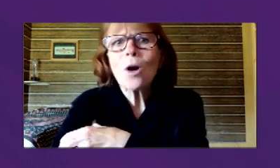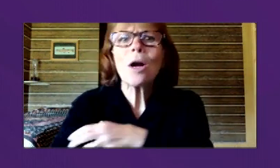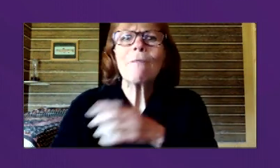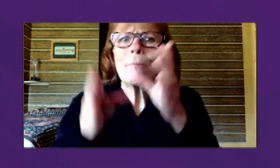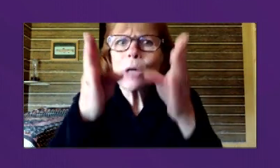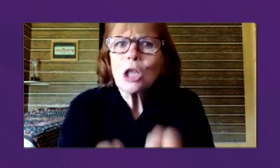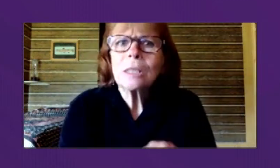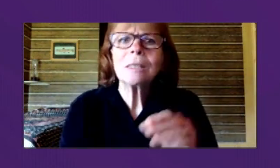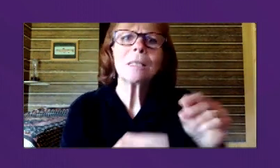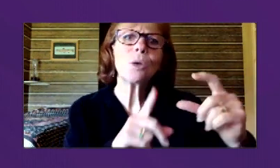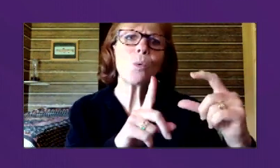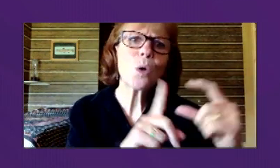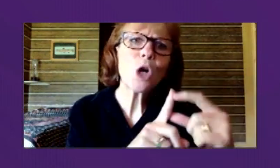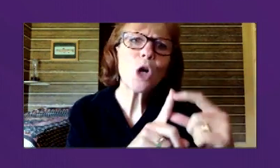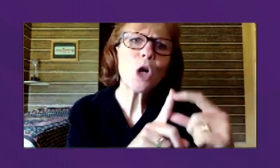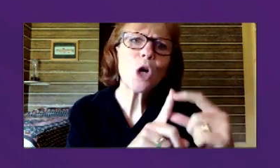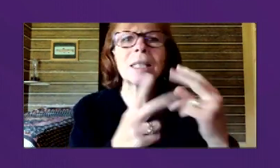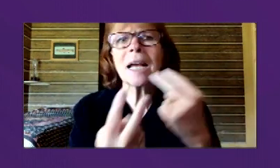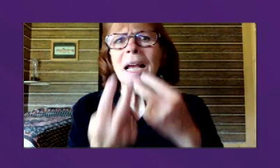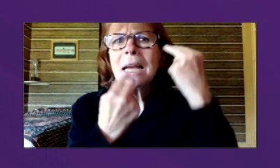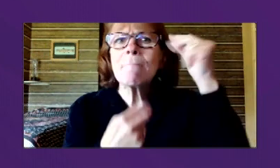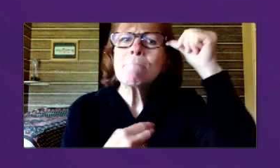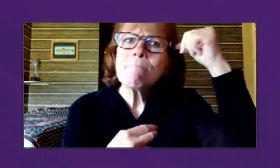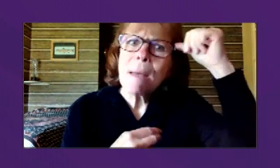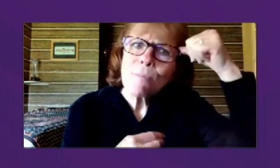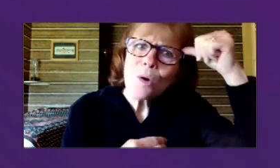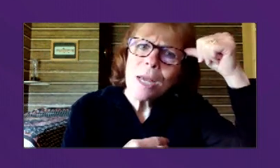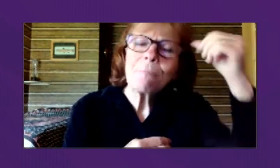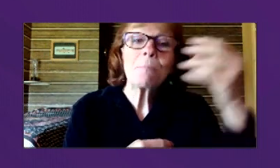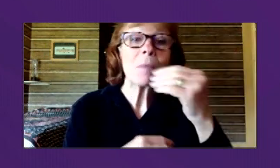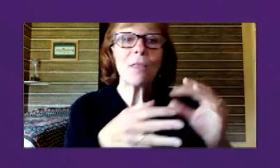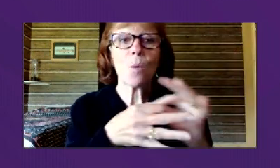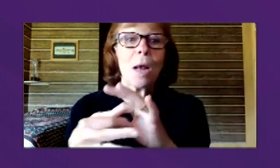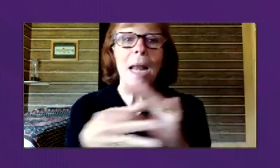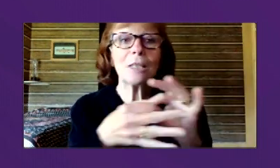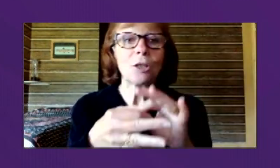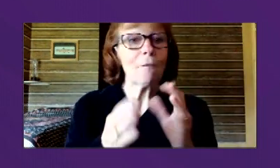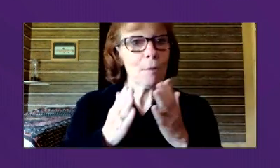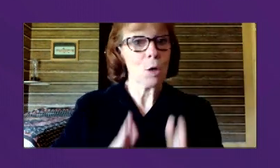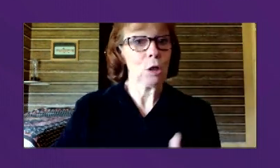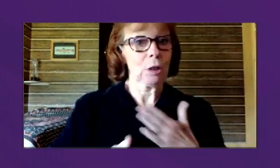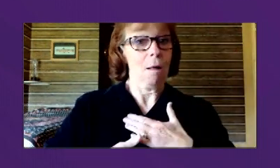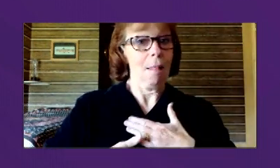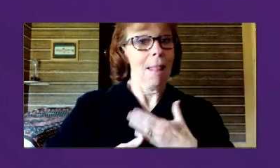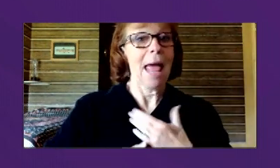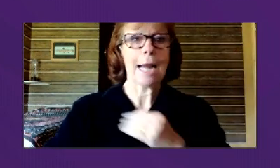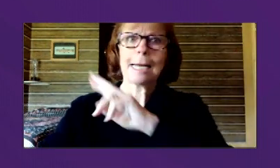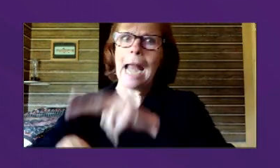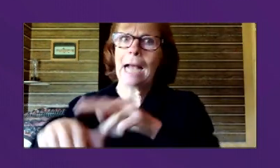and the relationship between personal and national values. The toolkit should be dropped in the chat.